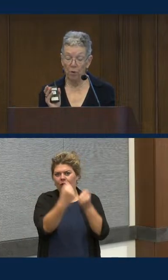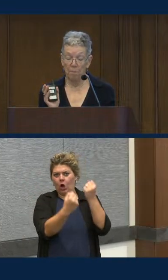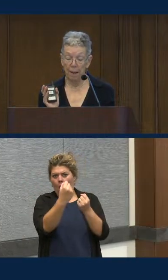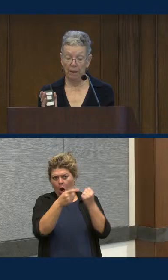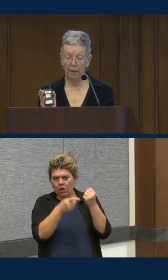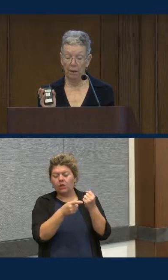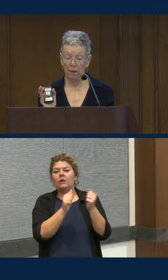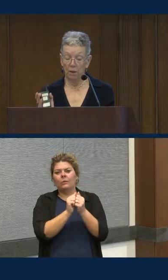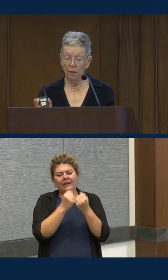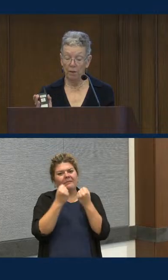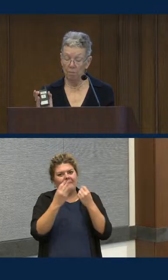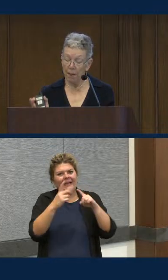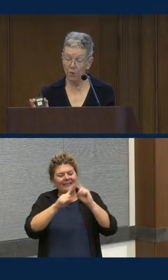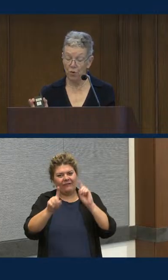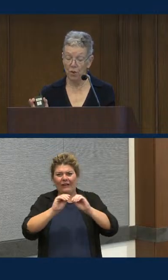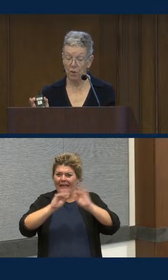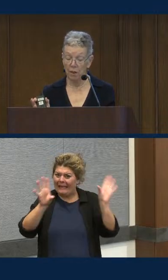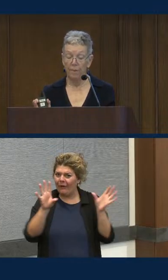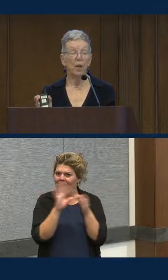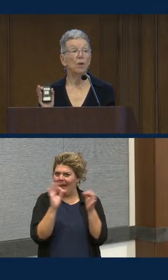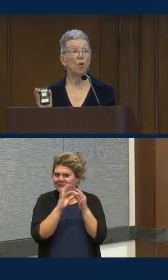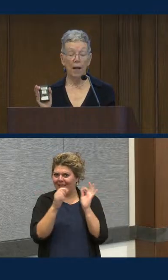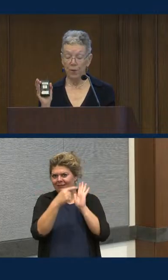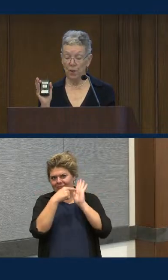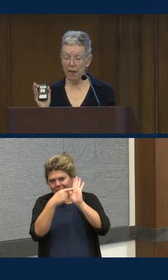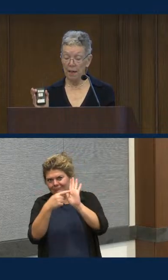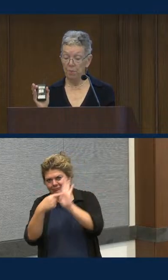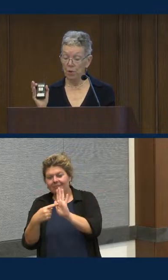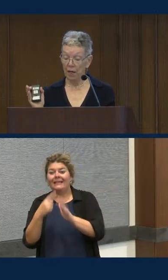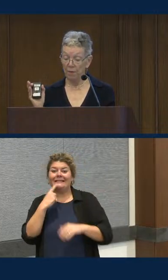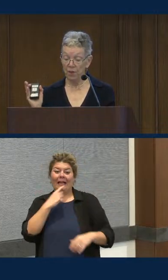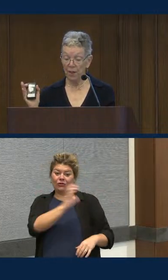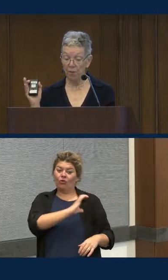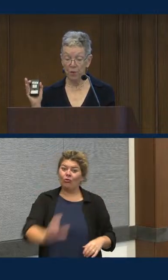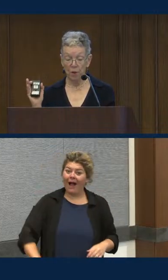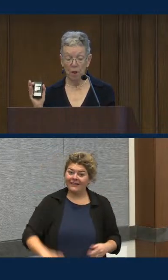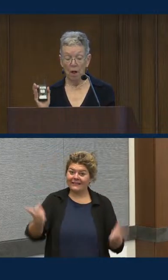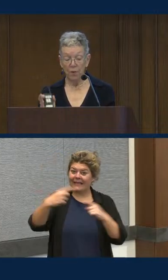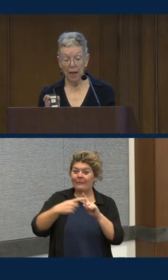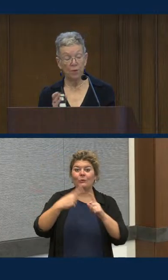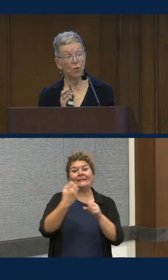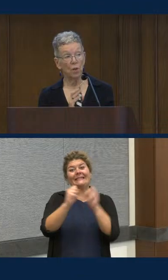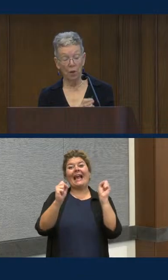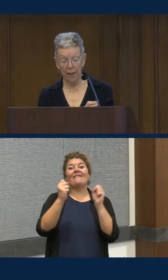compelling messages: Christ came to save sinners attached to the